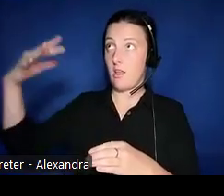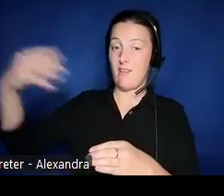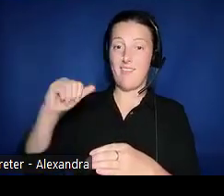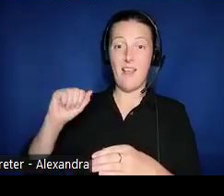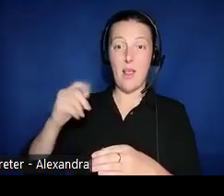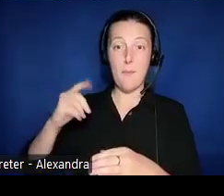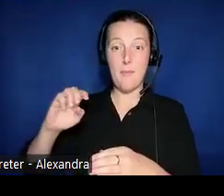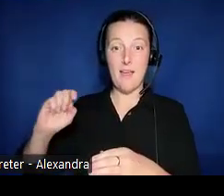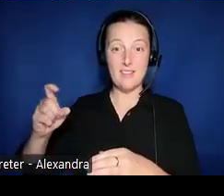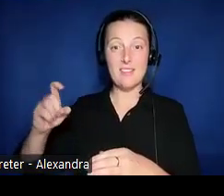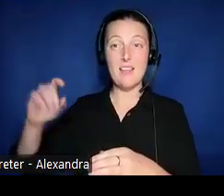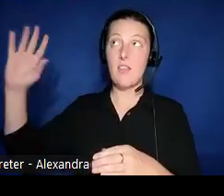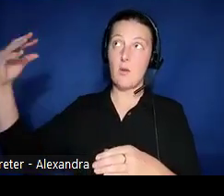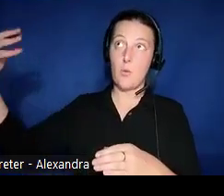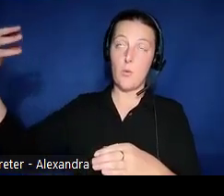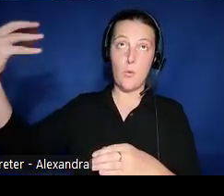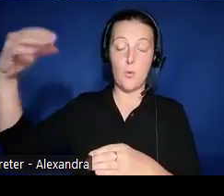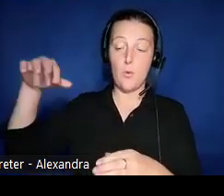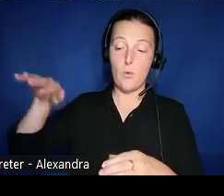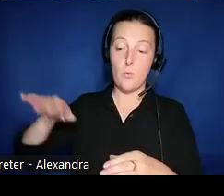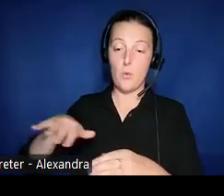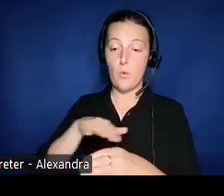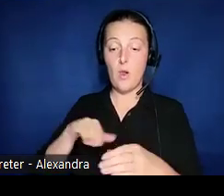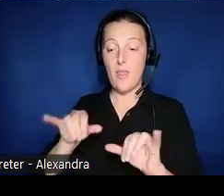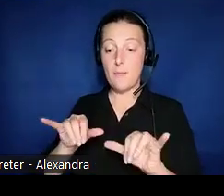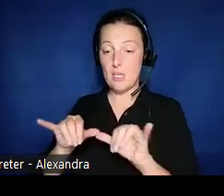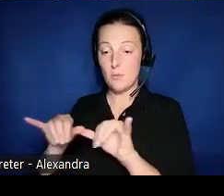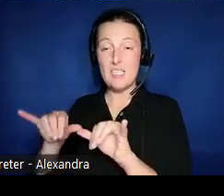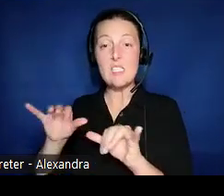and you'll get measurements that are relatively similar. They won't be exactly the same. One,